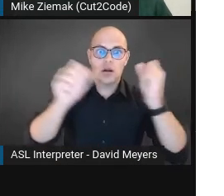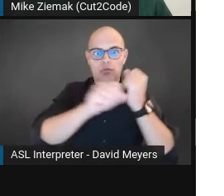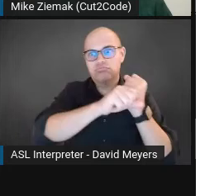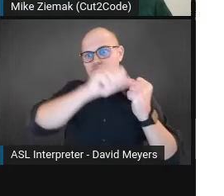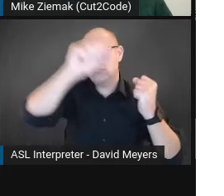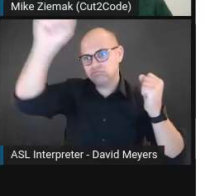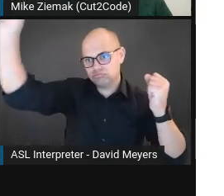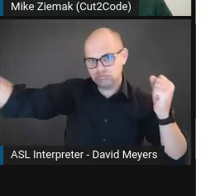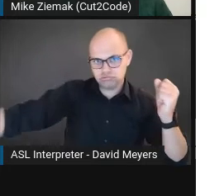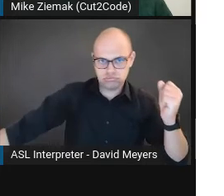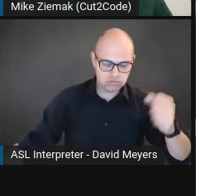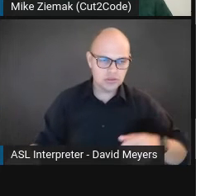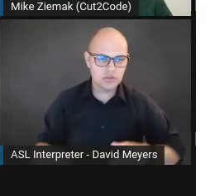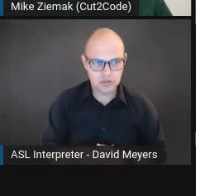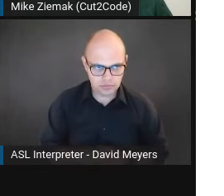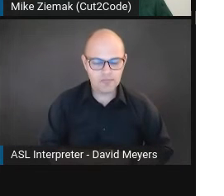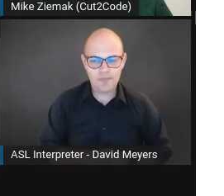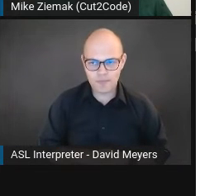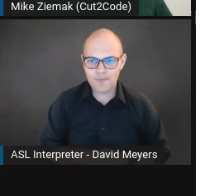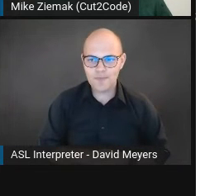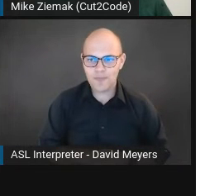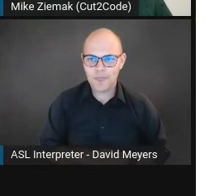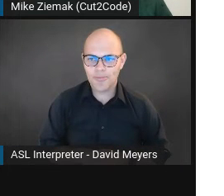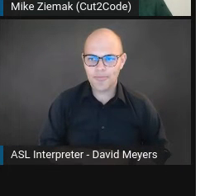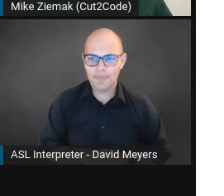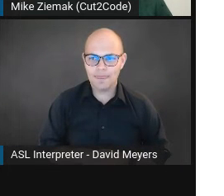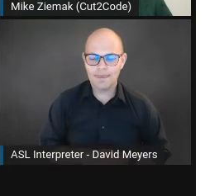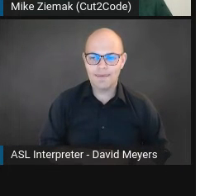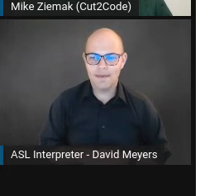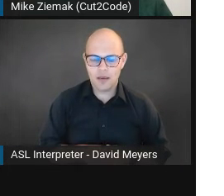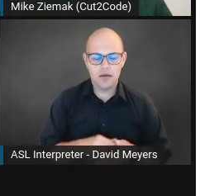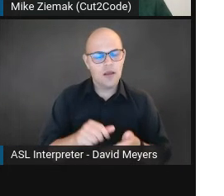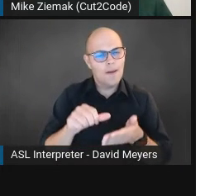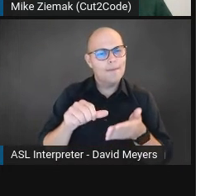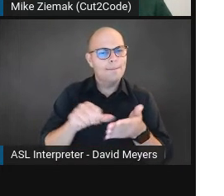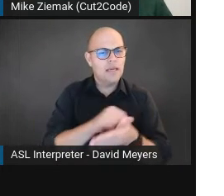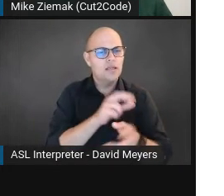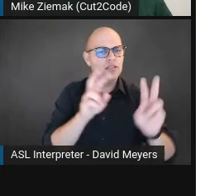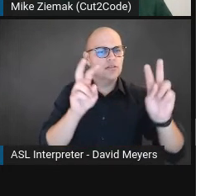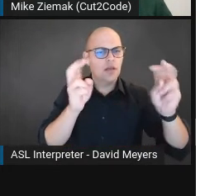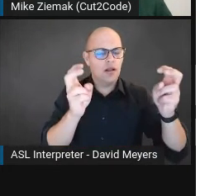Actually, the page titles are quite easily resolved